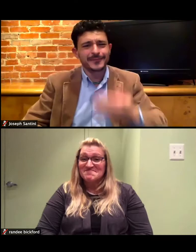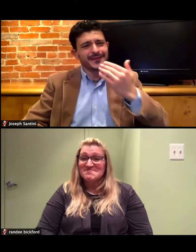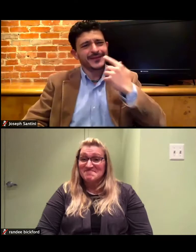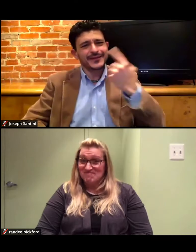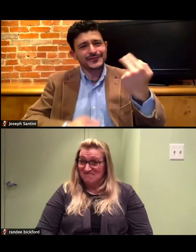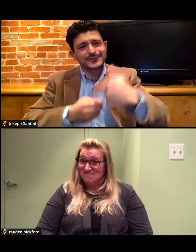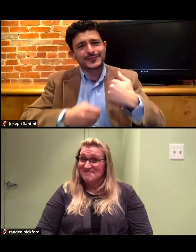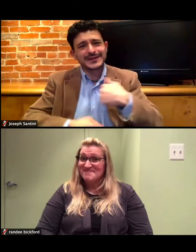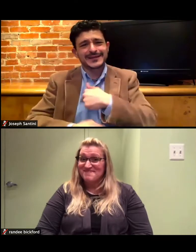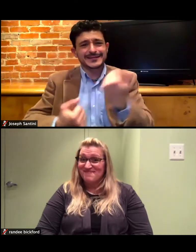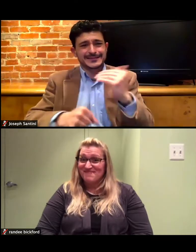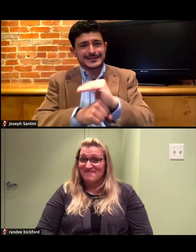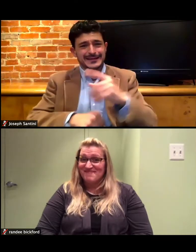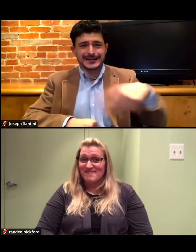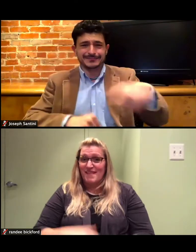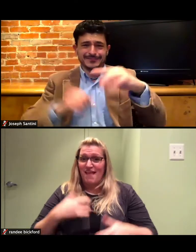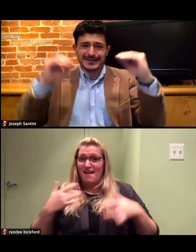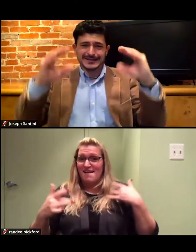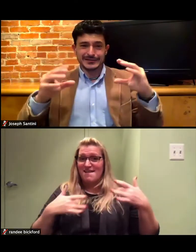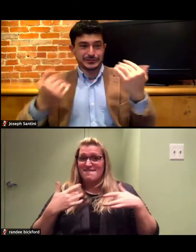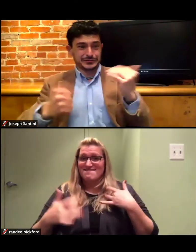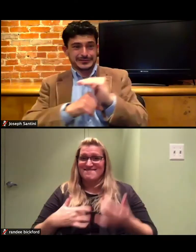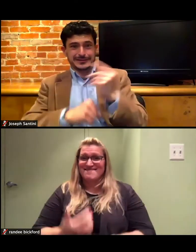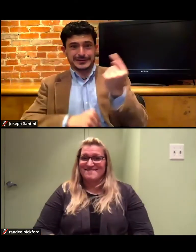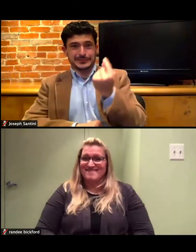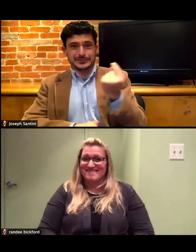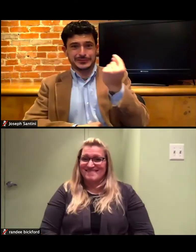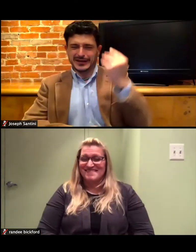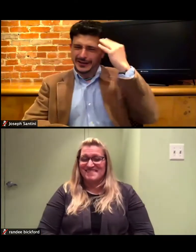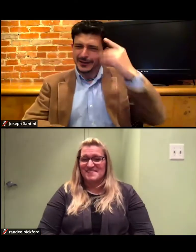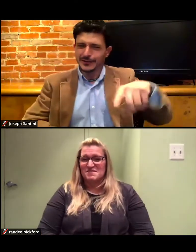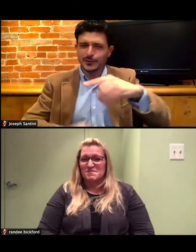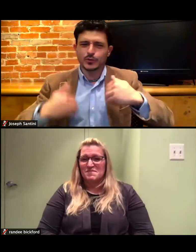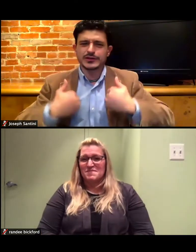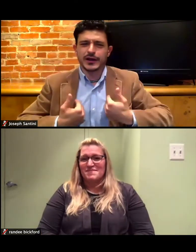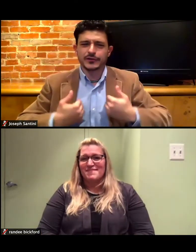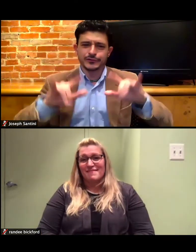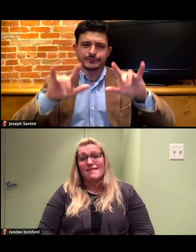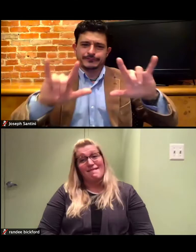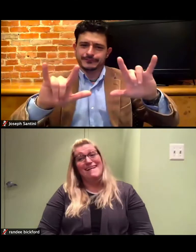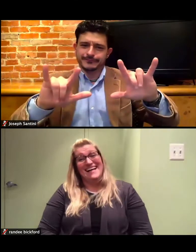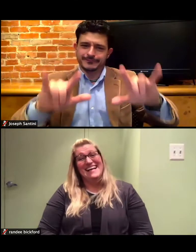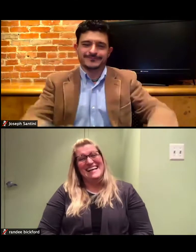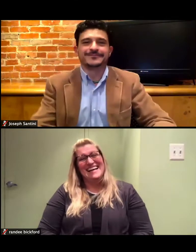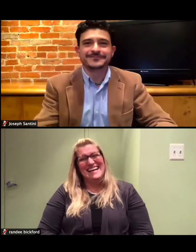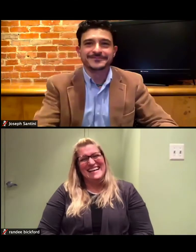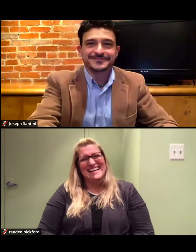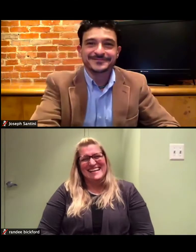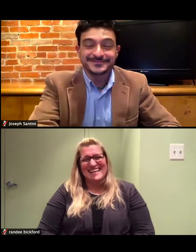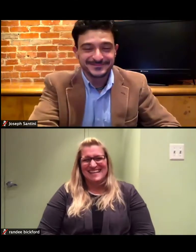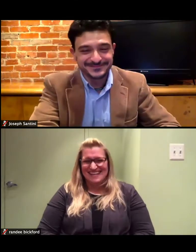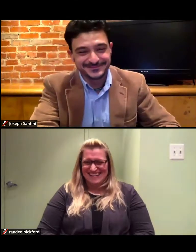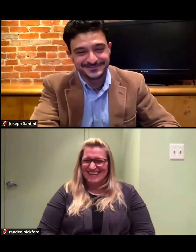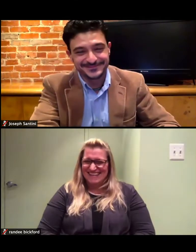So, we can see parents and teachers, welcome. We're so happy that you're here this evening. And I know especially on a Tuesday night,